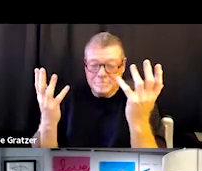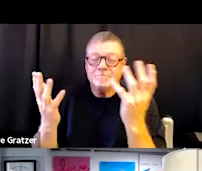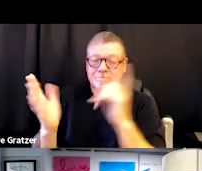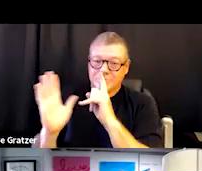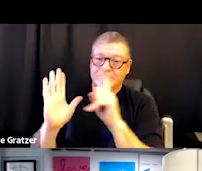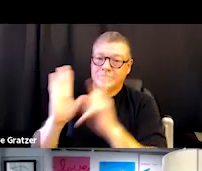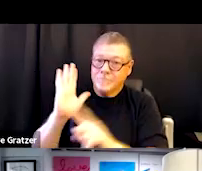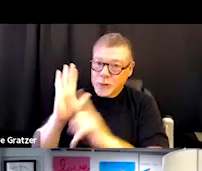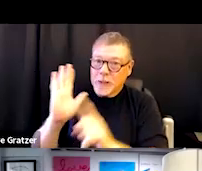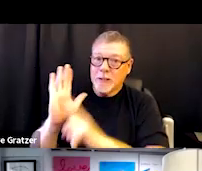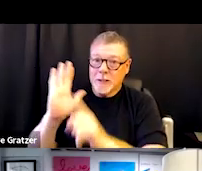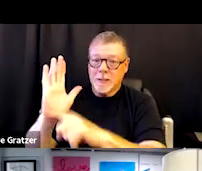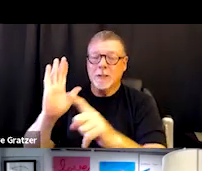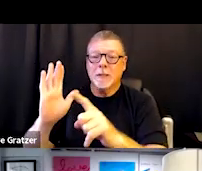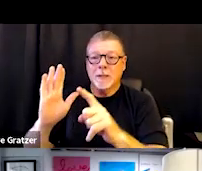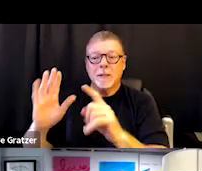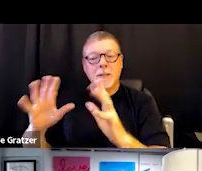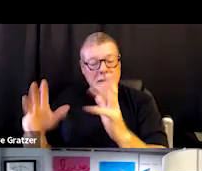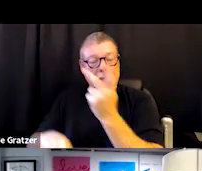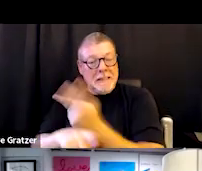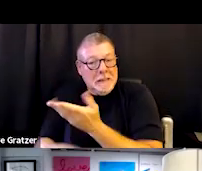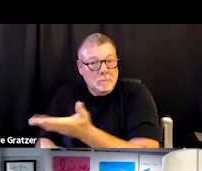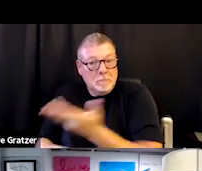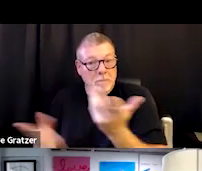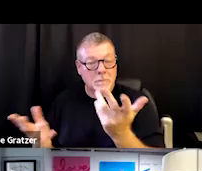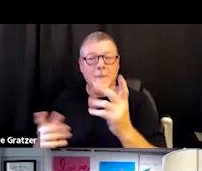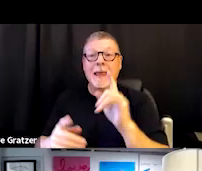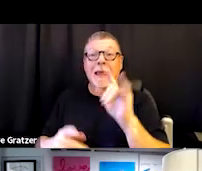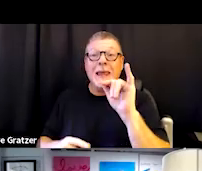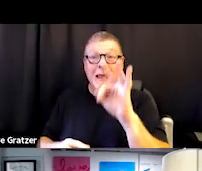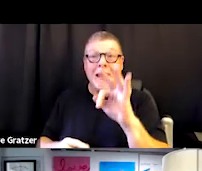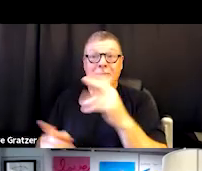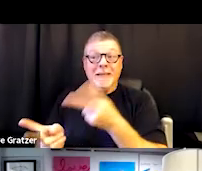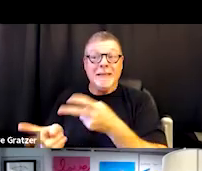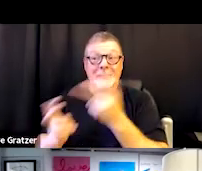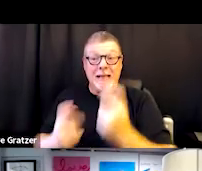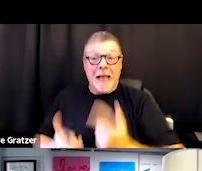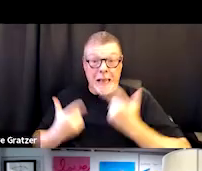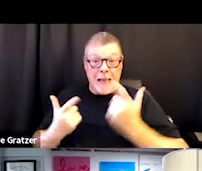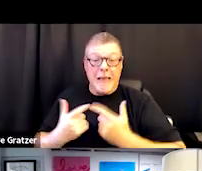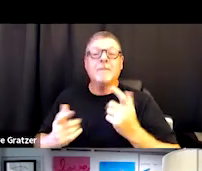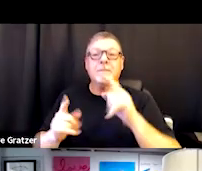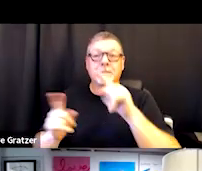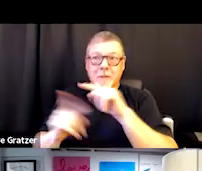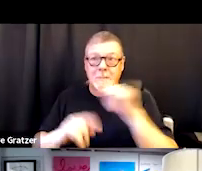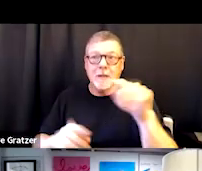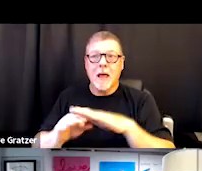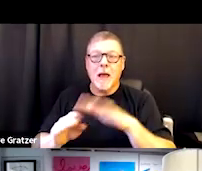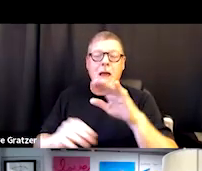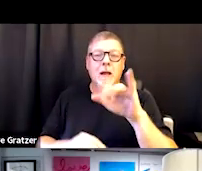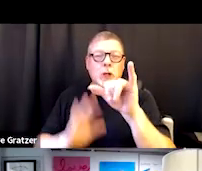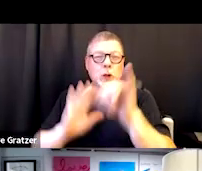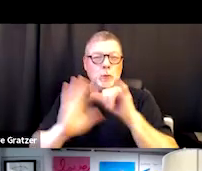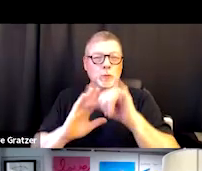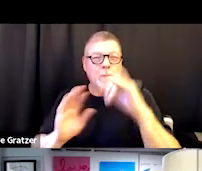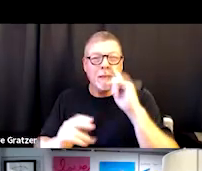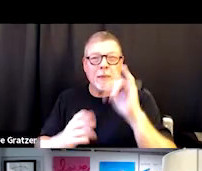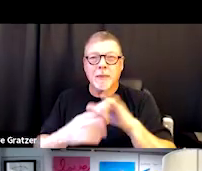you can keep those, but if you need to get them live, you can get them on the PRA YouTube or if, I think if you have YouTube Premium,